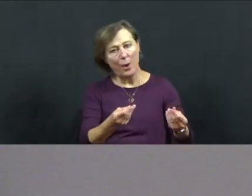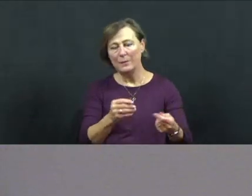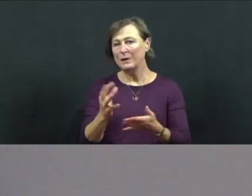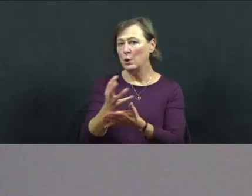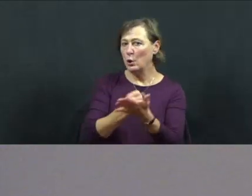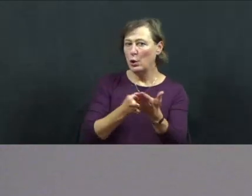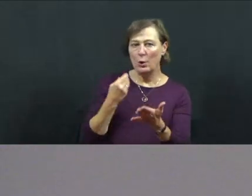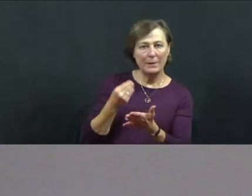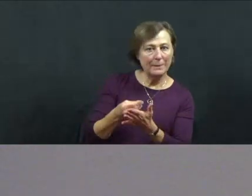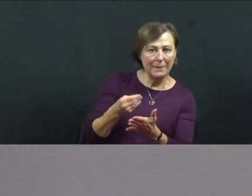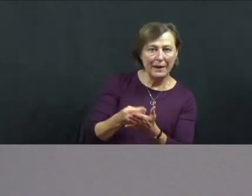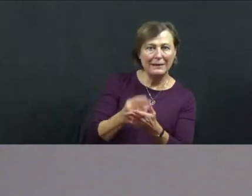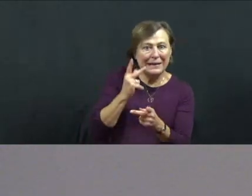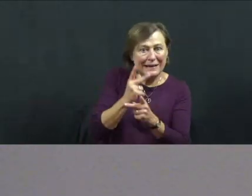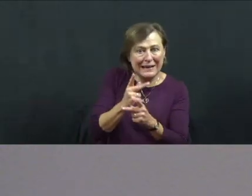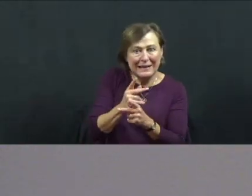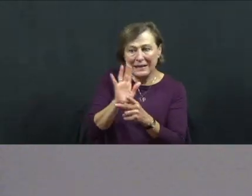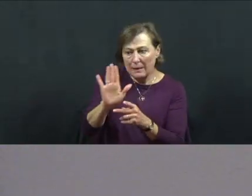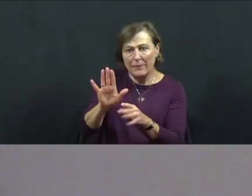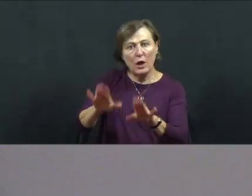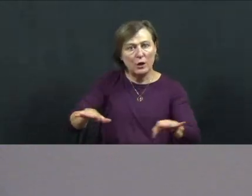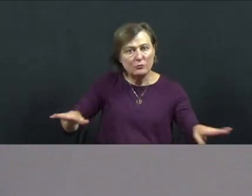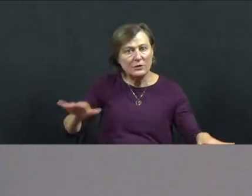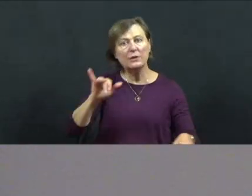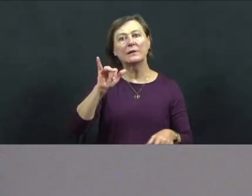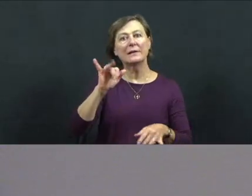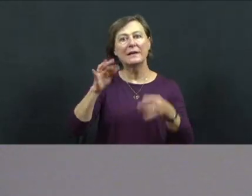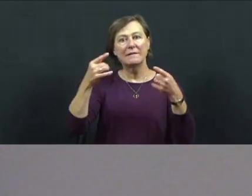to keep their own children, in the case of death or